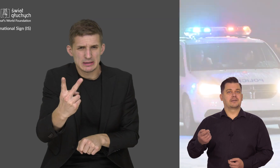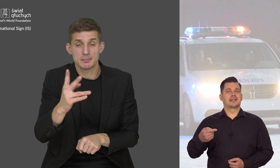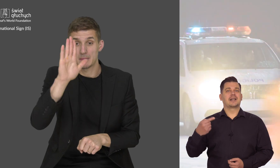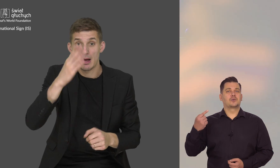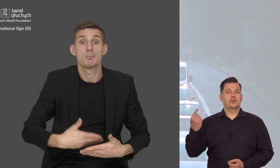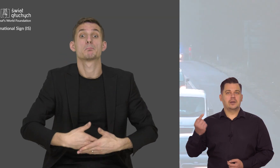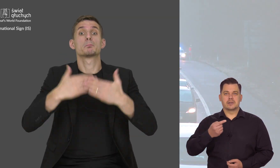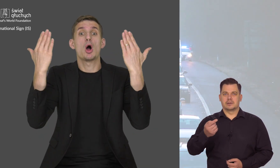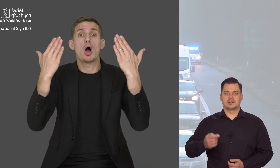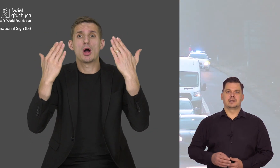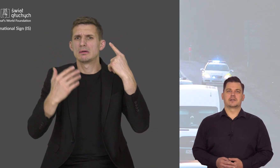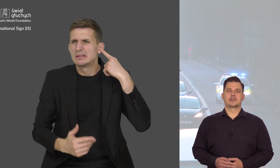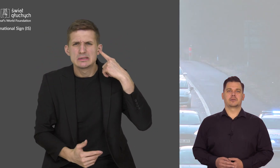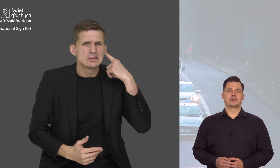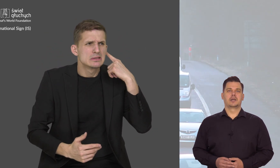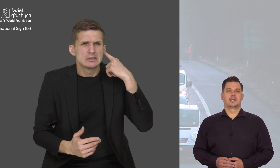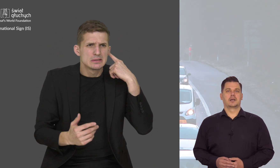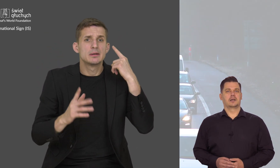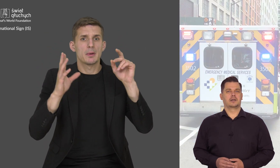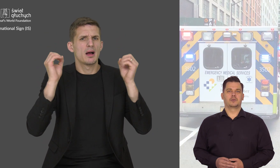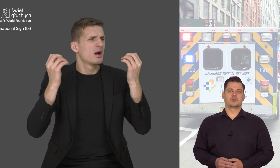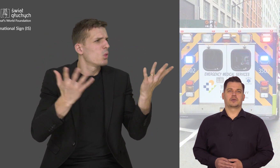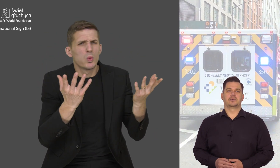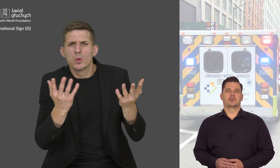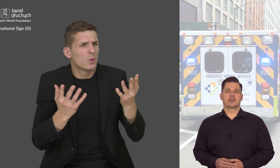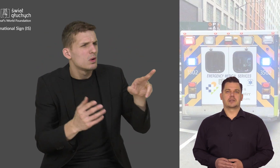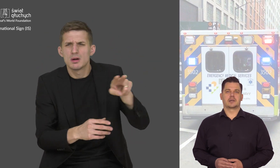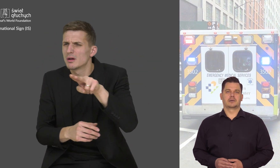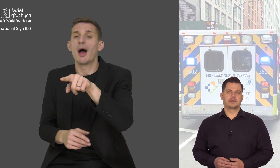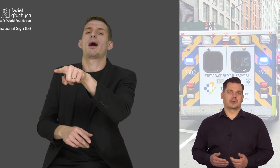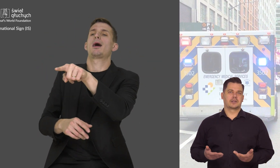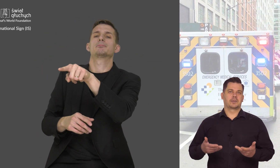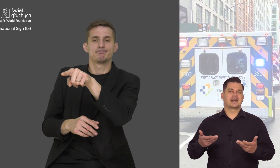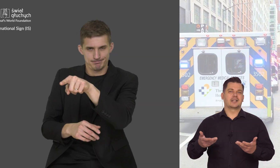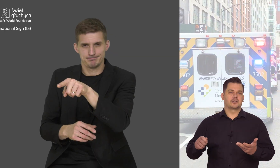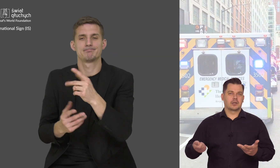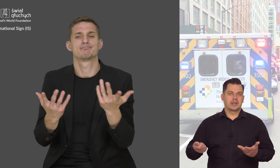But during the day, you usually hear a siren before you see the vehicle.